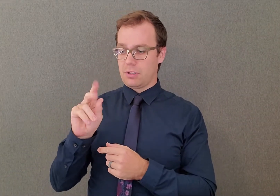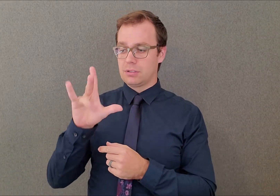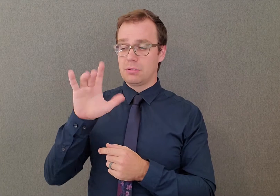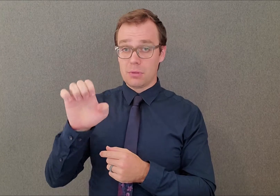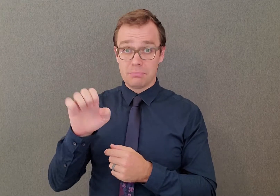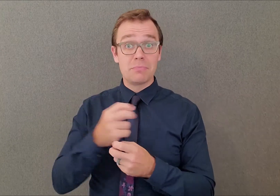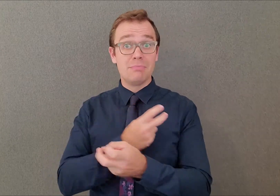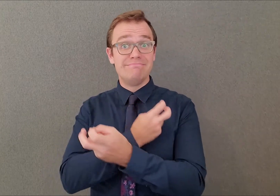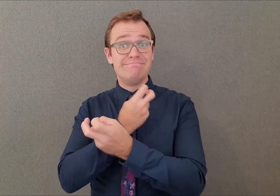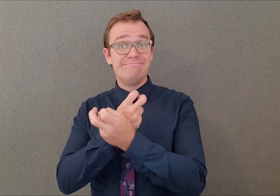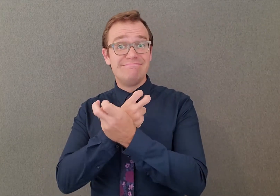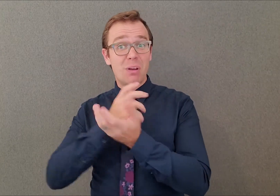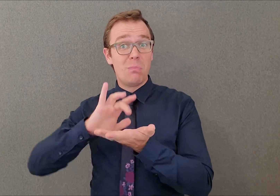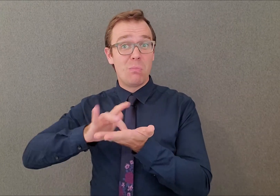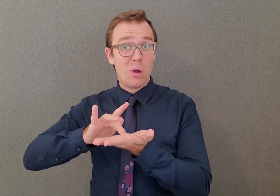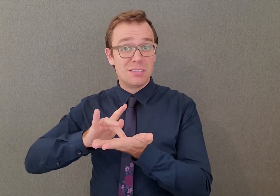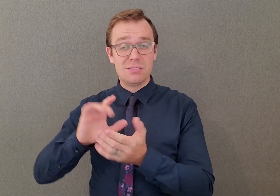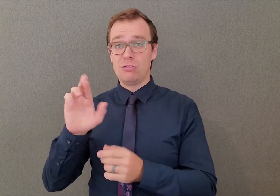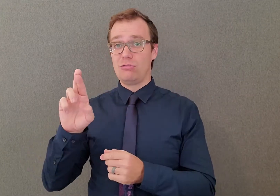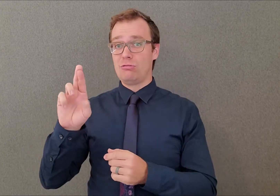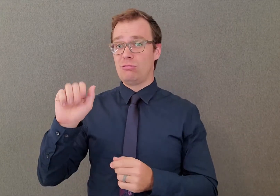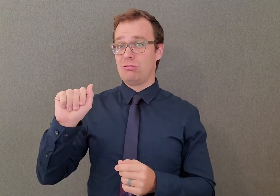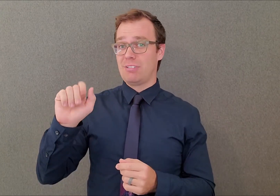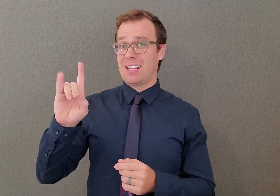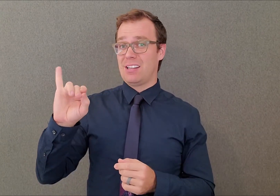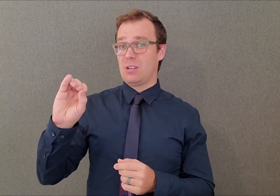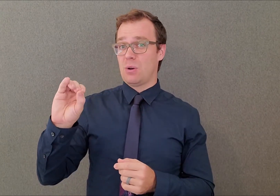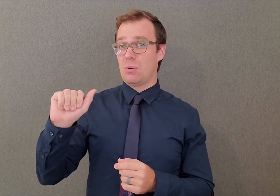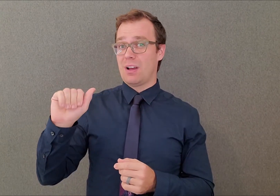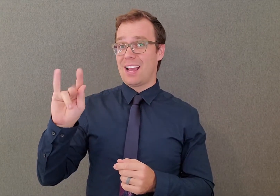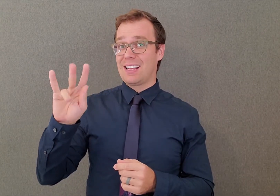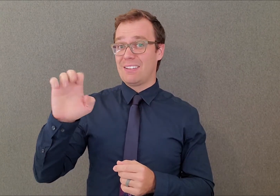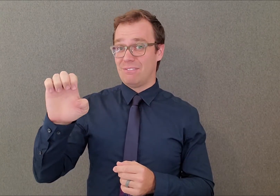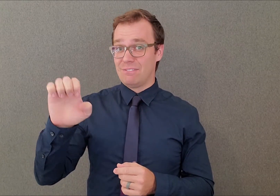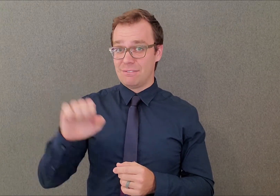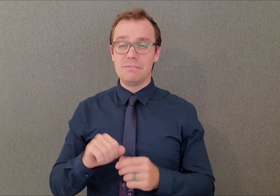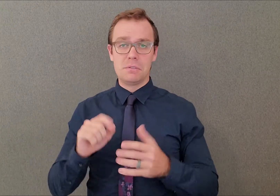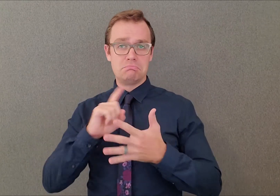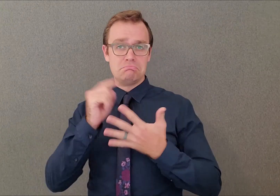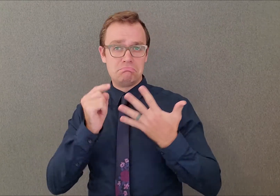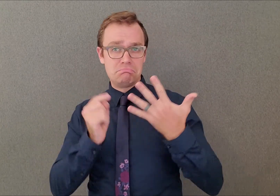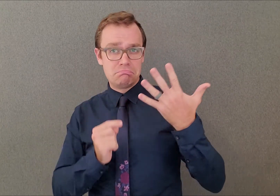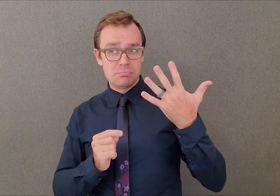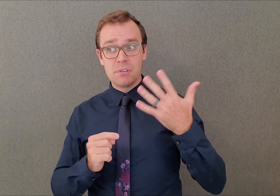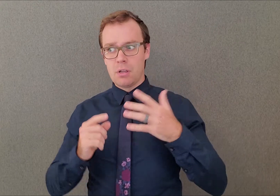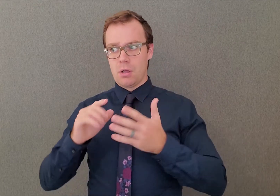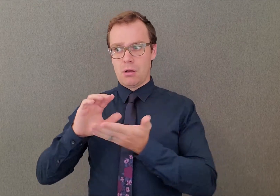poison, and radioactive materials. Varying quantities of hazardous materials